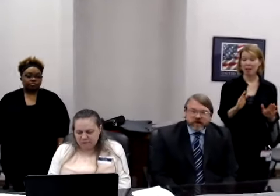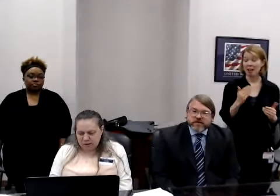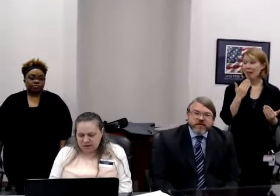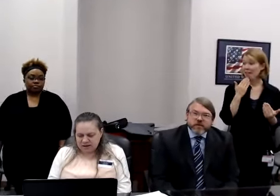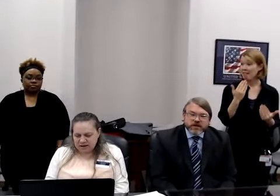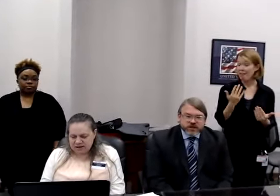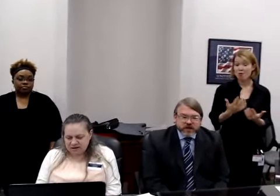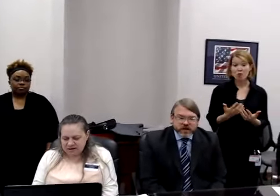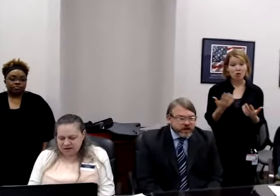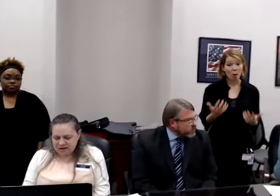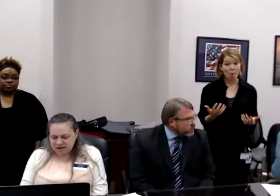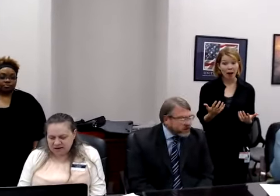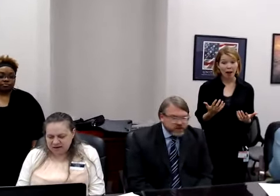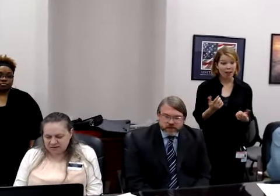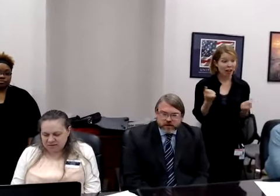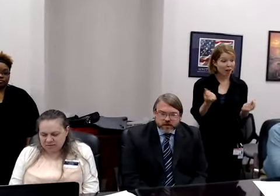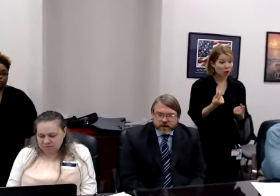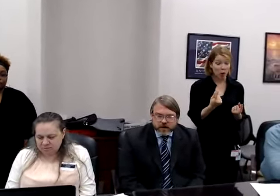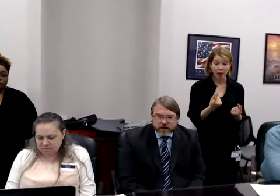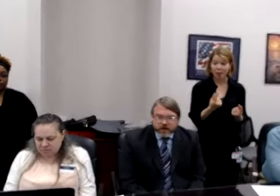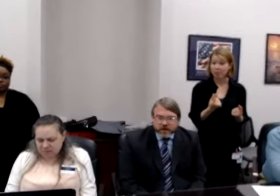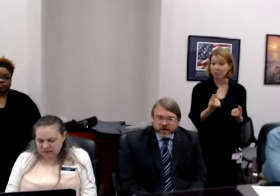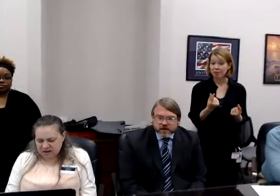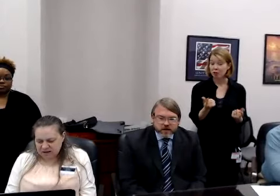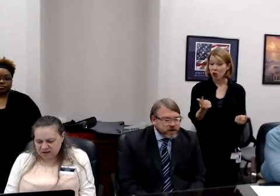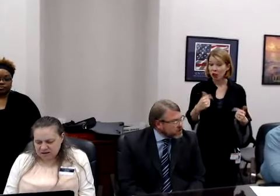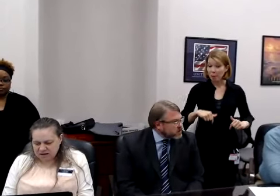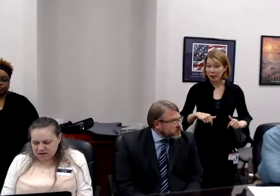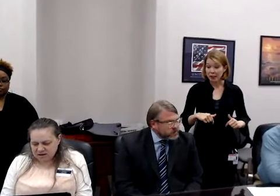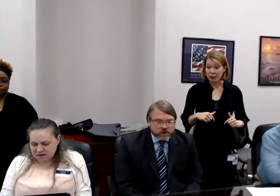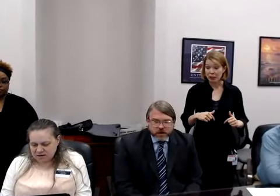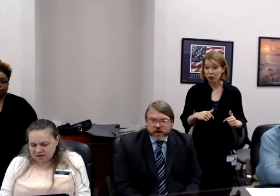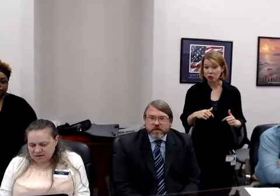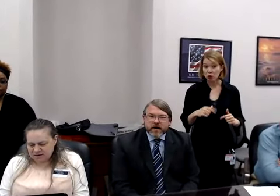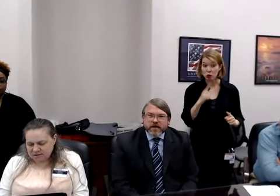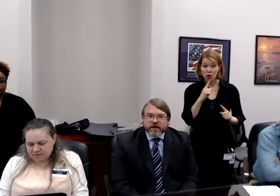thank you so much everybody for coming to talk